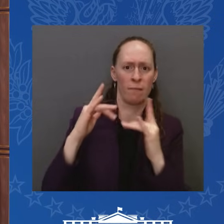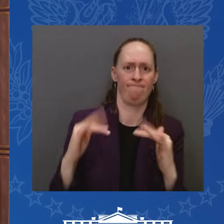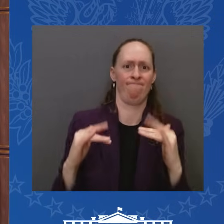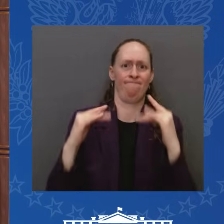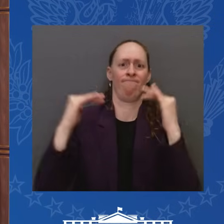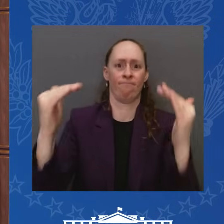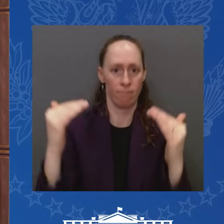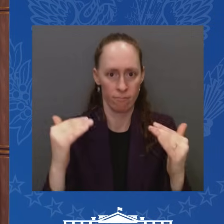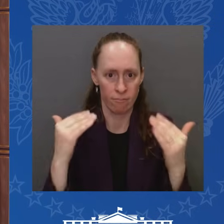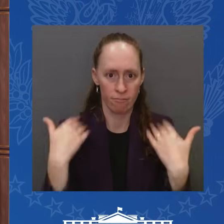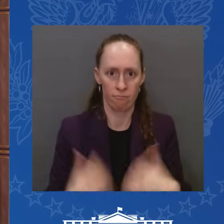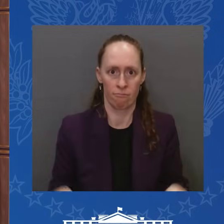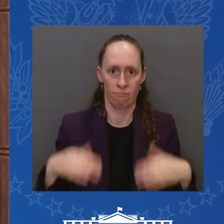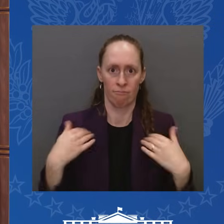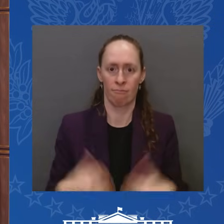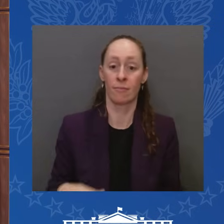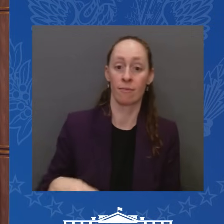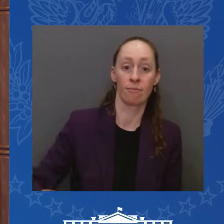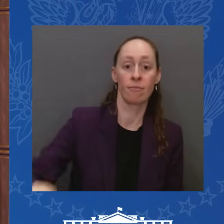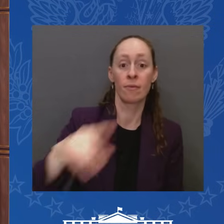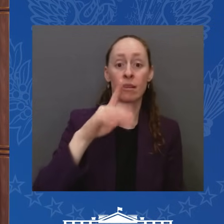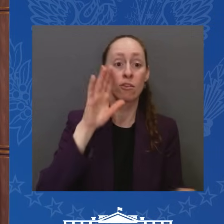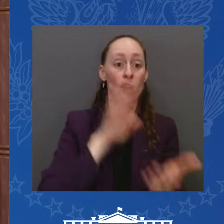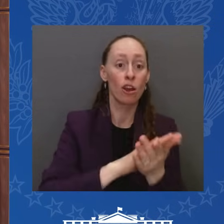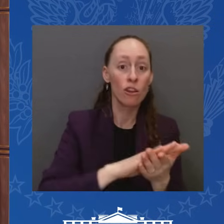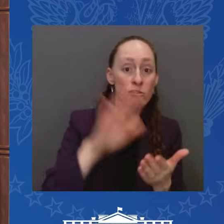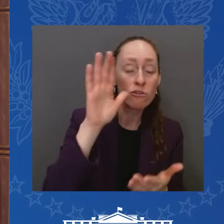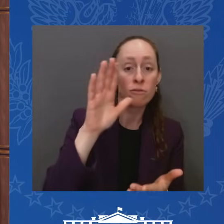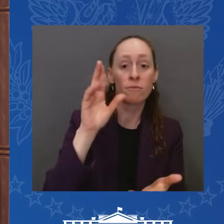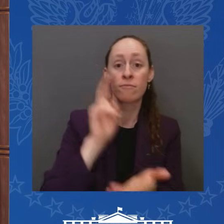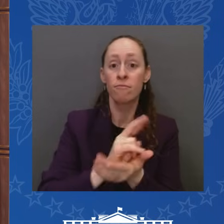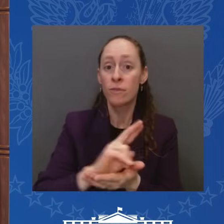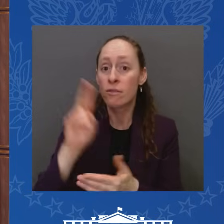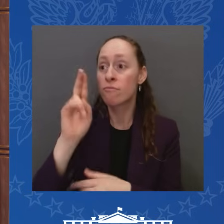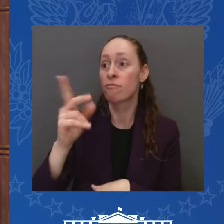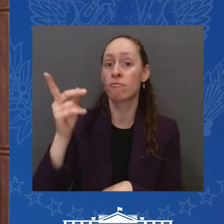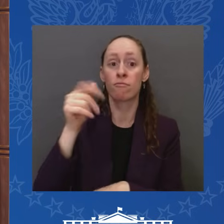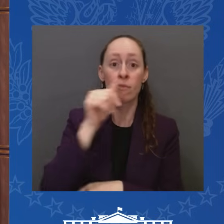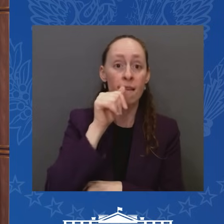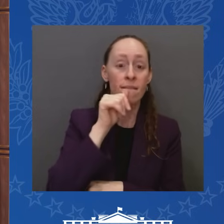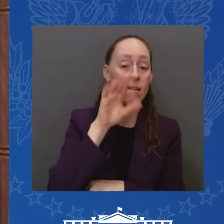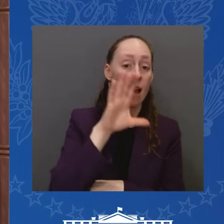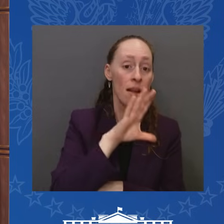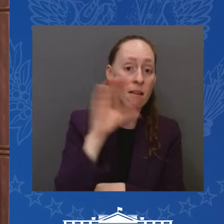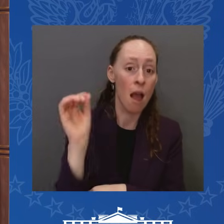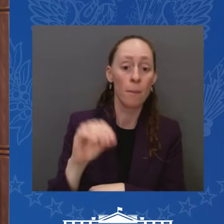and local governments, Tribes, and organized labor. Today, we're announcing that 31 tech hubs